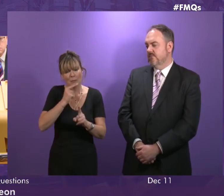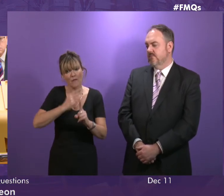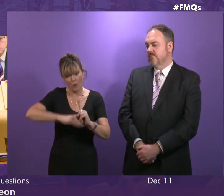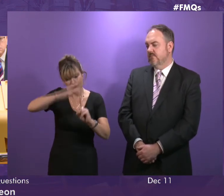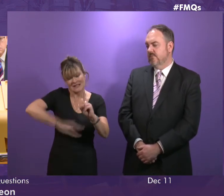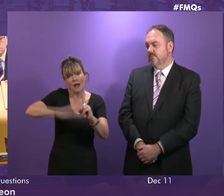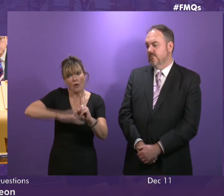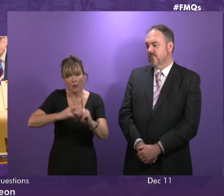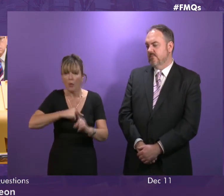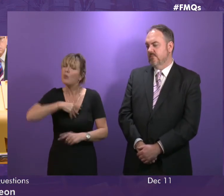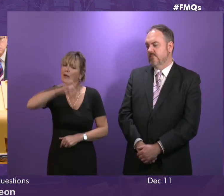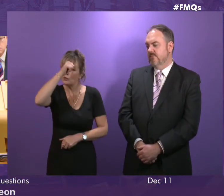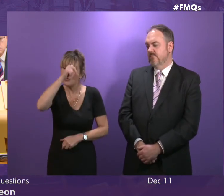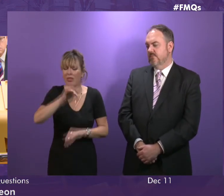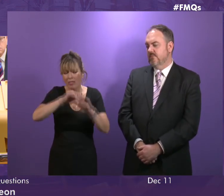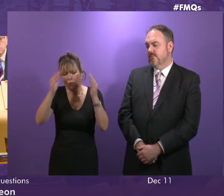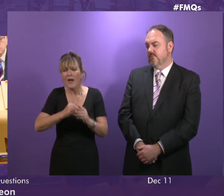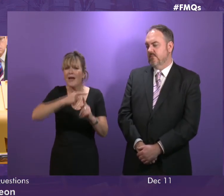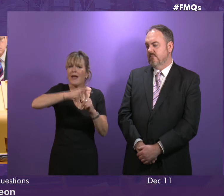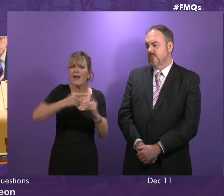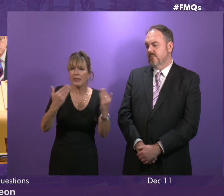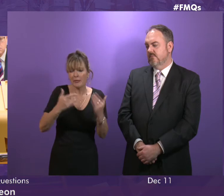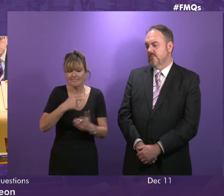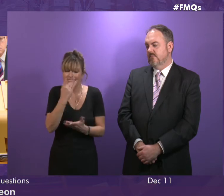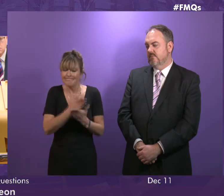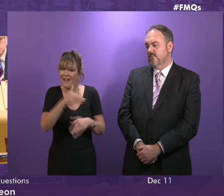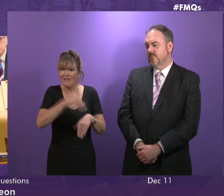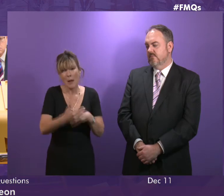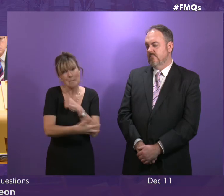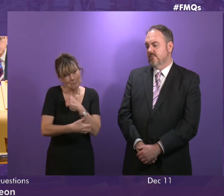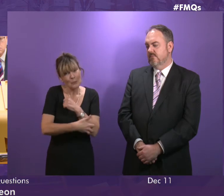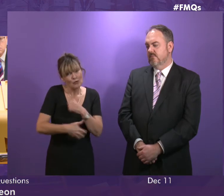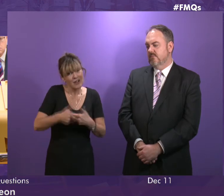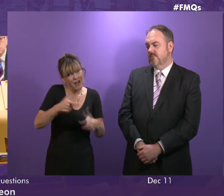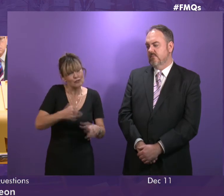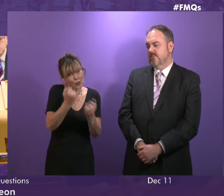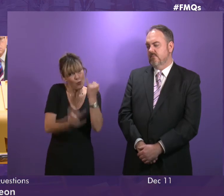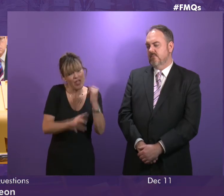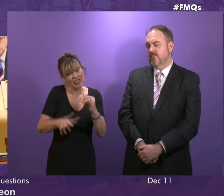change disproportionately impacts poorer nations. That is why we established the climate justice